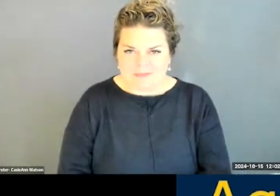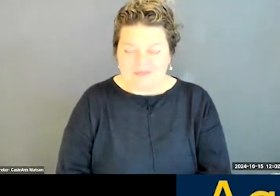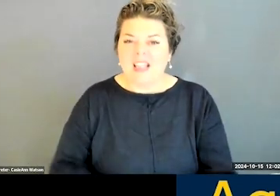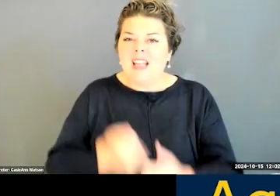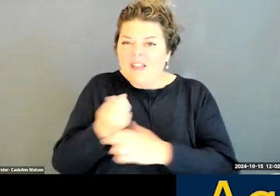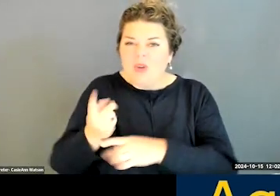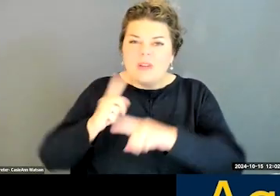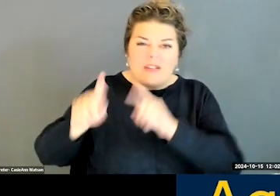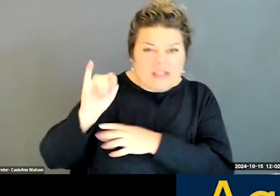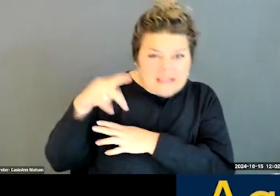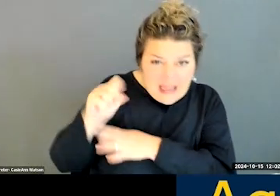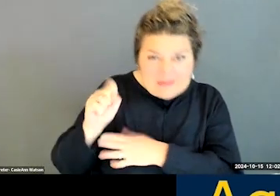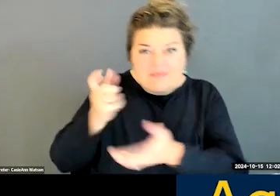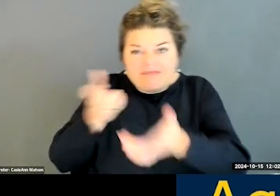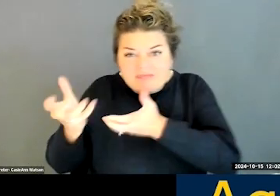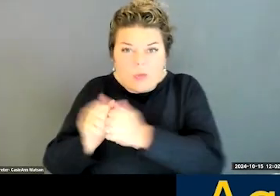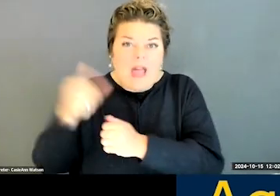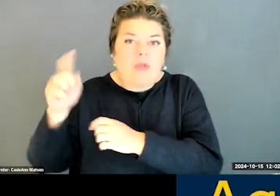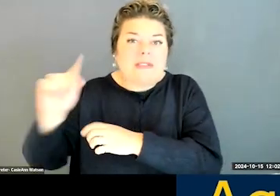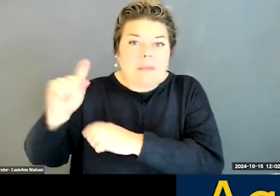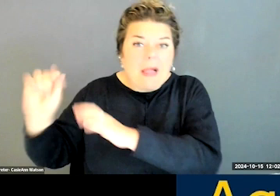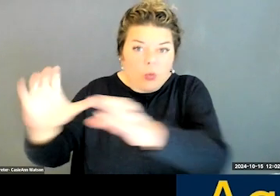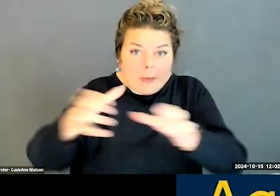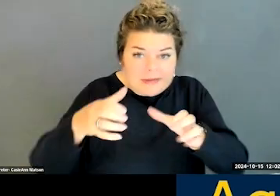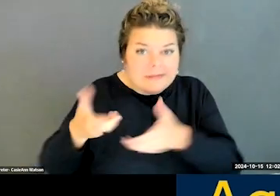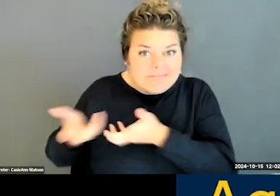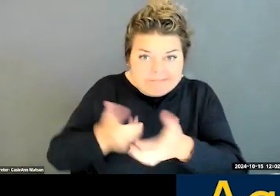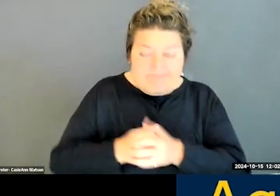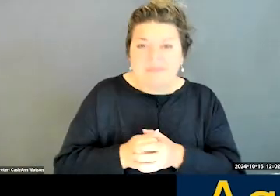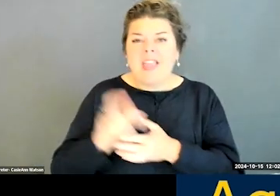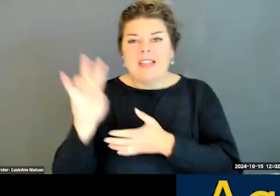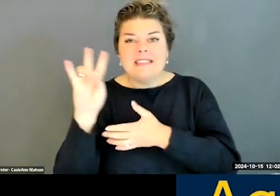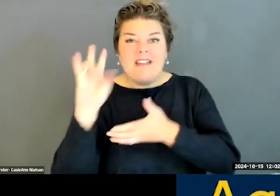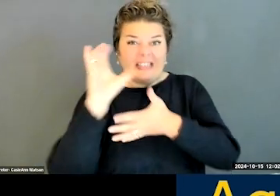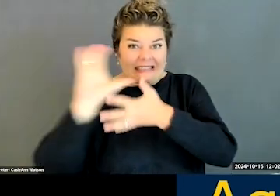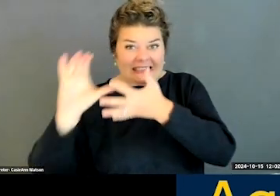for various disability groups, we'll discuss the Seven Cs of Effective Communication,